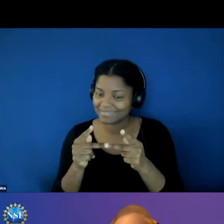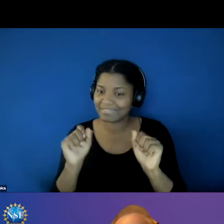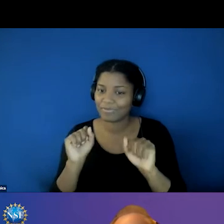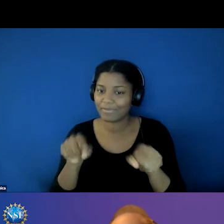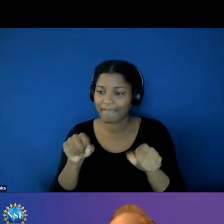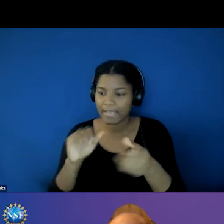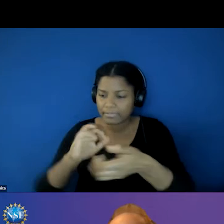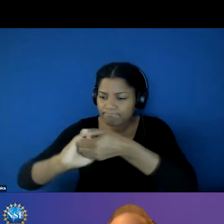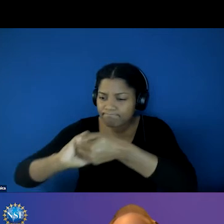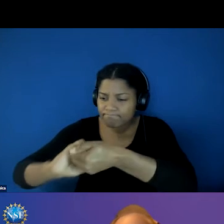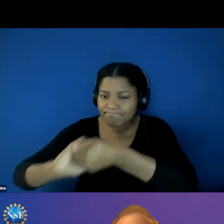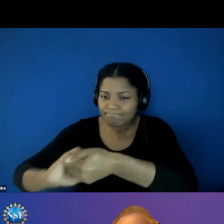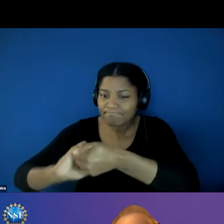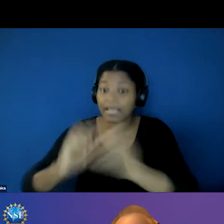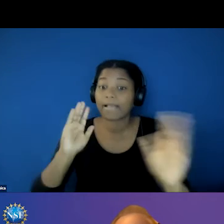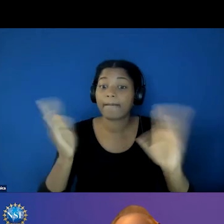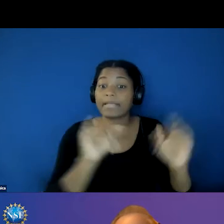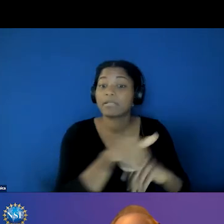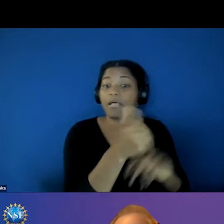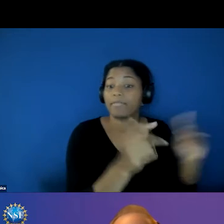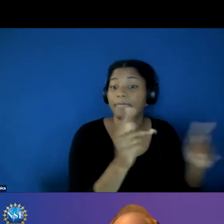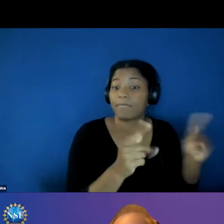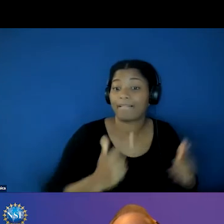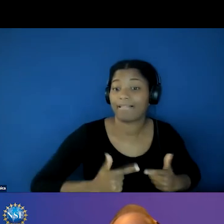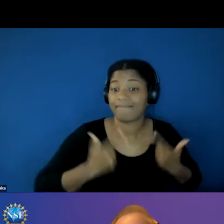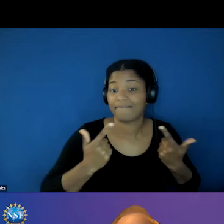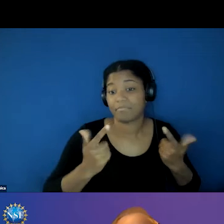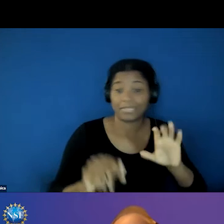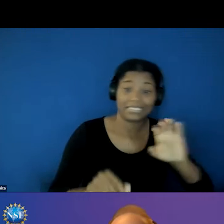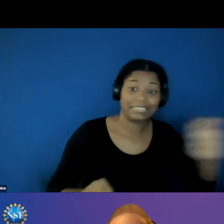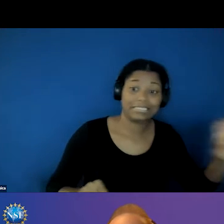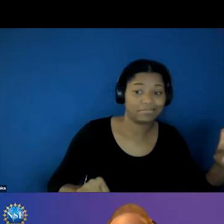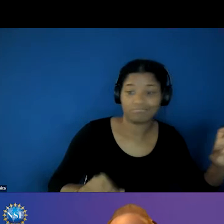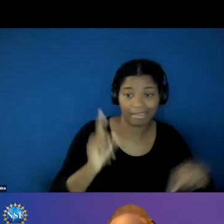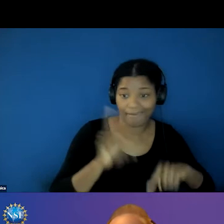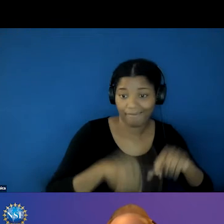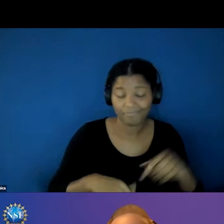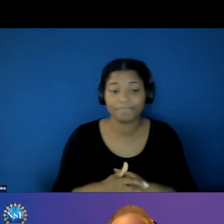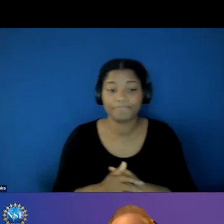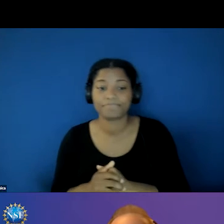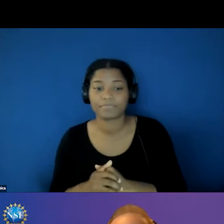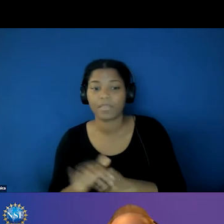collaborations that others may not be able to do. Also, again, what makes you unique?